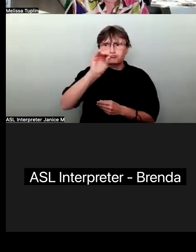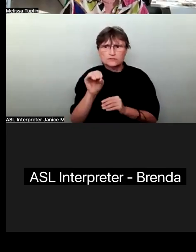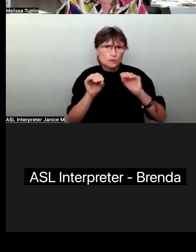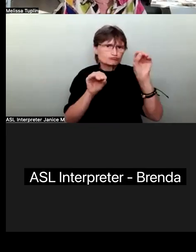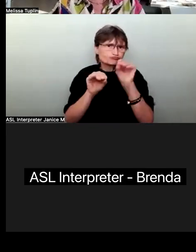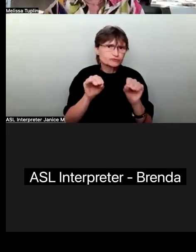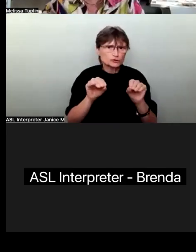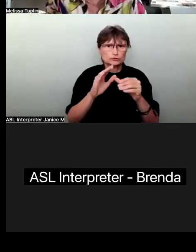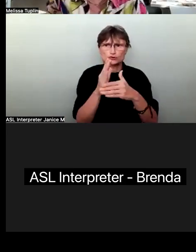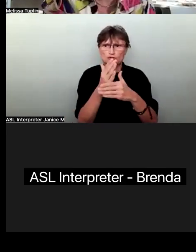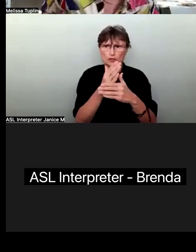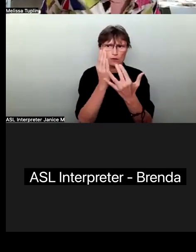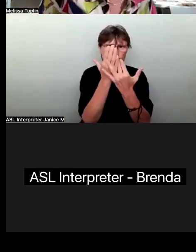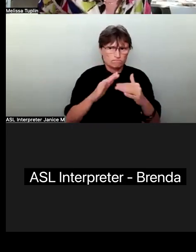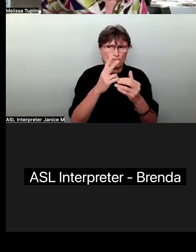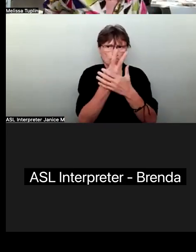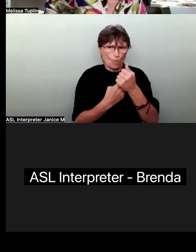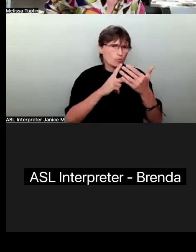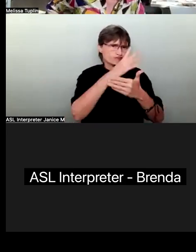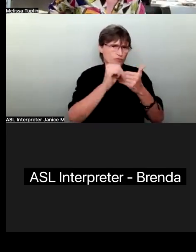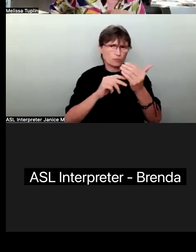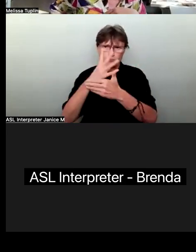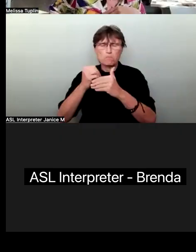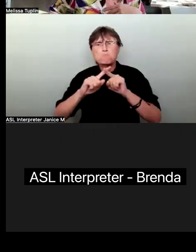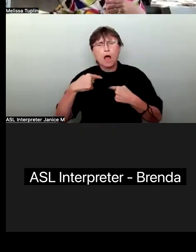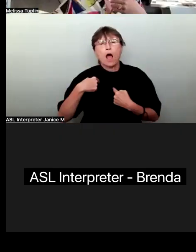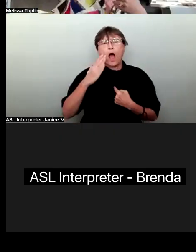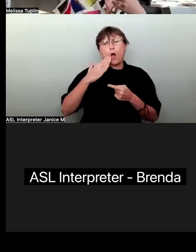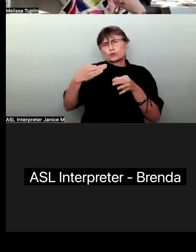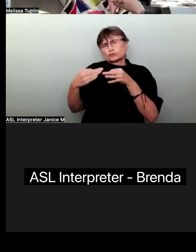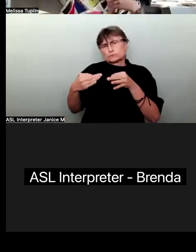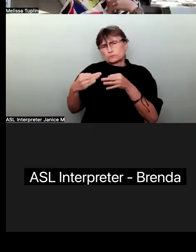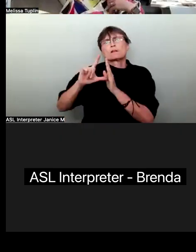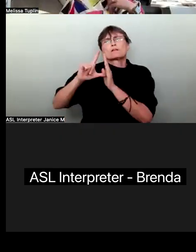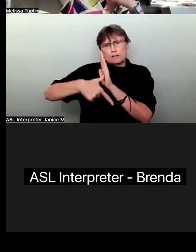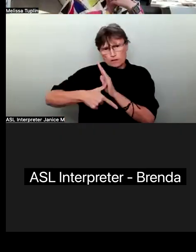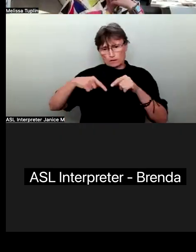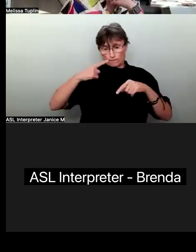I will speak to more how the funding decisions will be made later in the session.